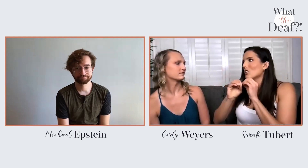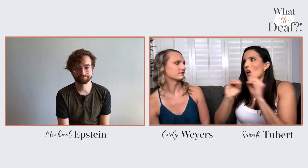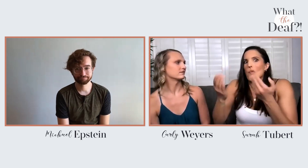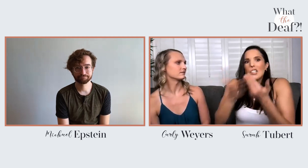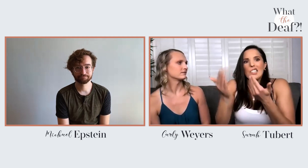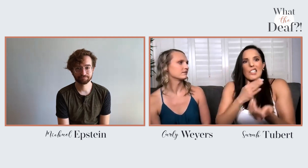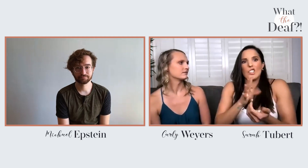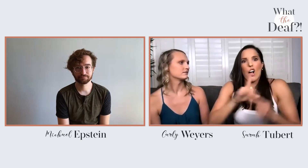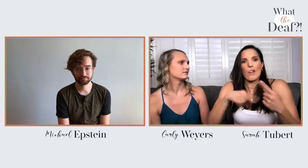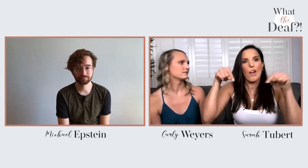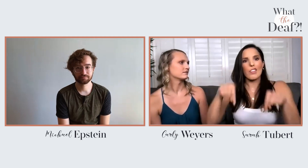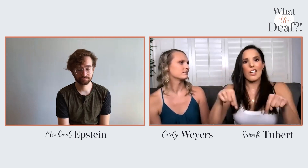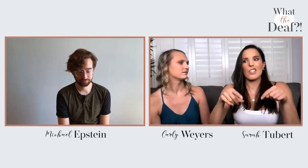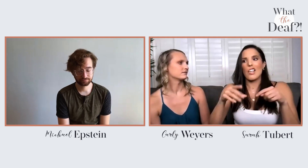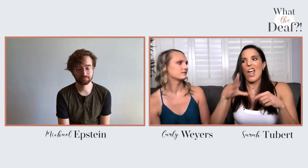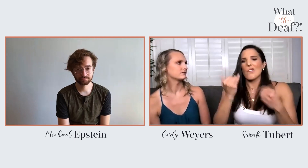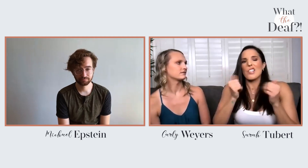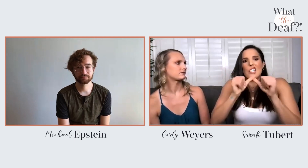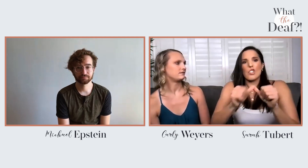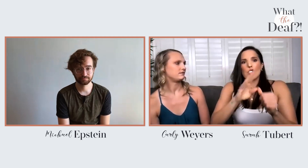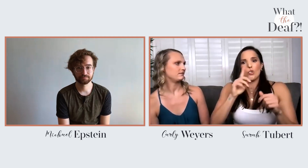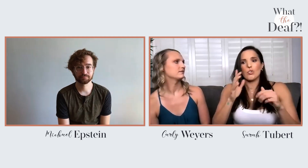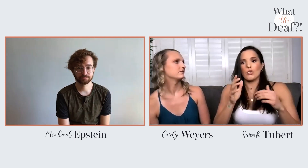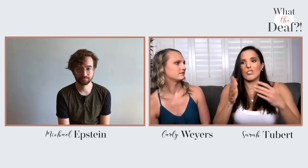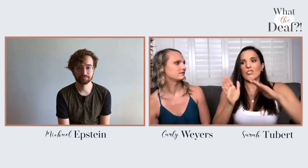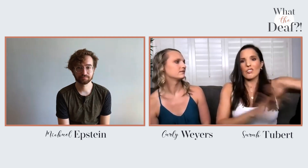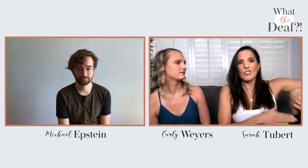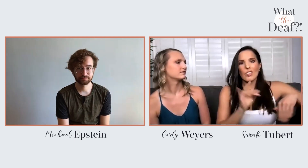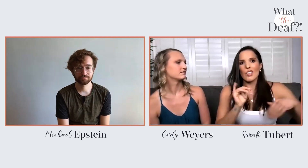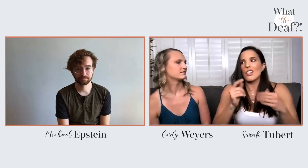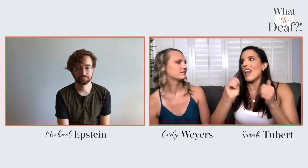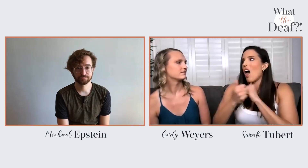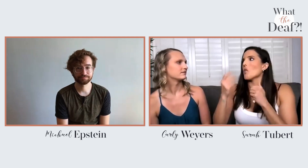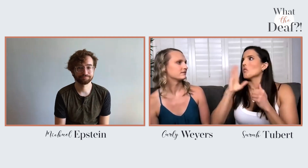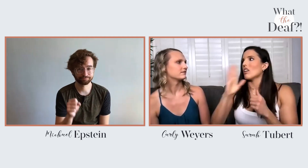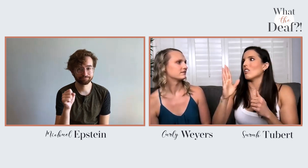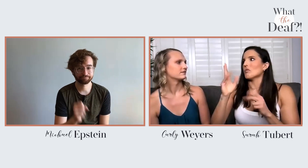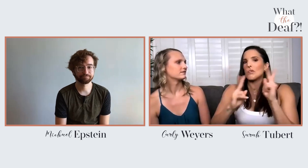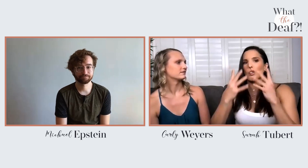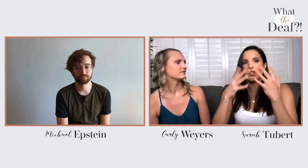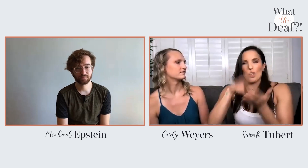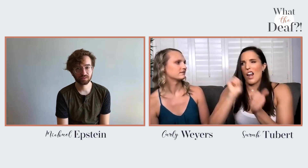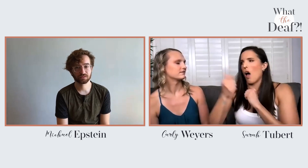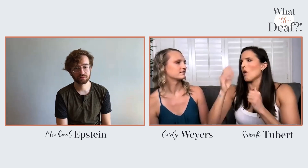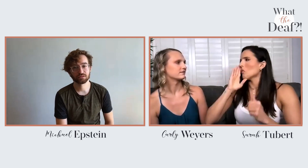There's no easy dialogue about this. And we want to continue to not push things away because how will people learn?